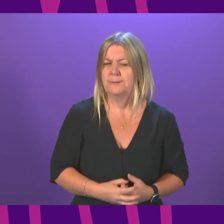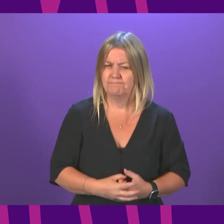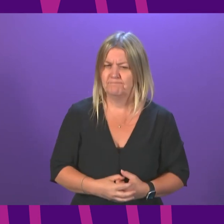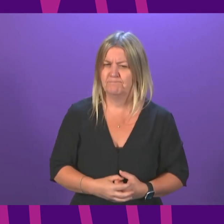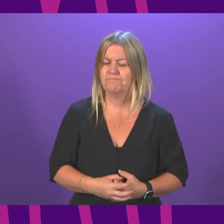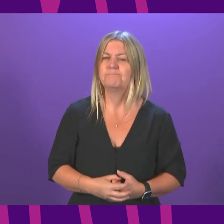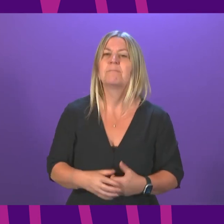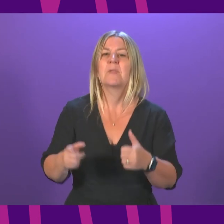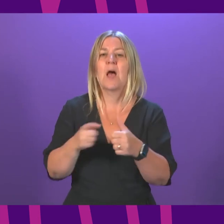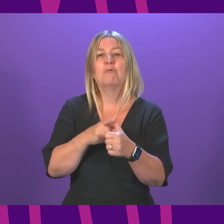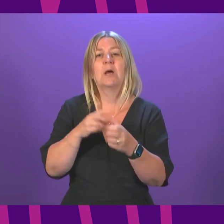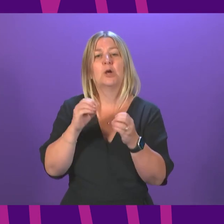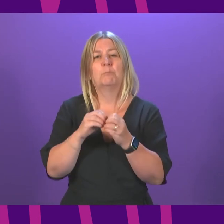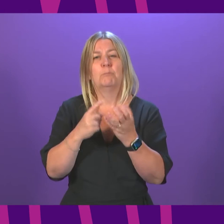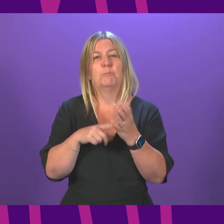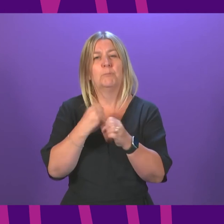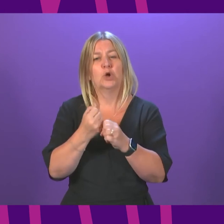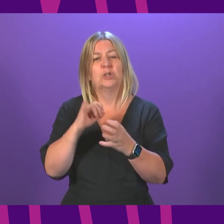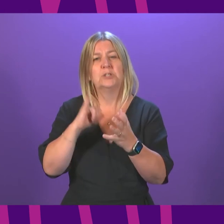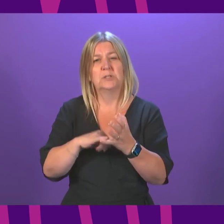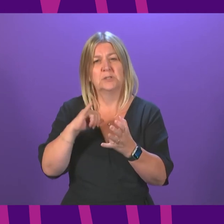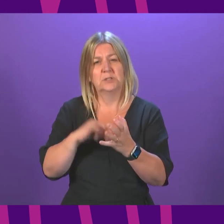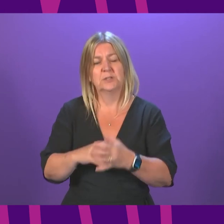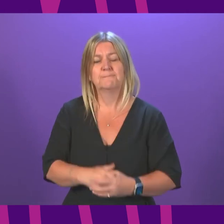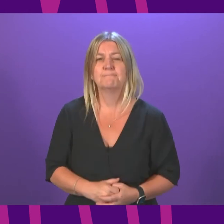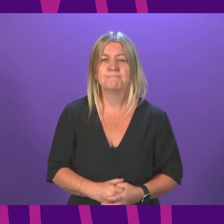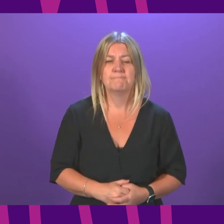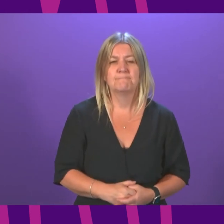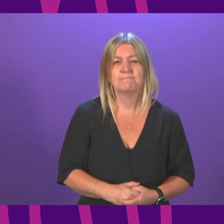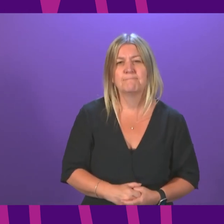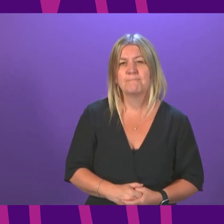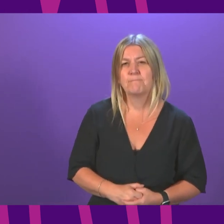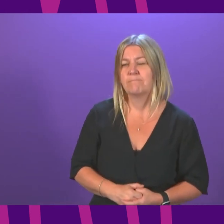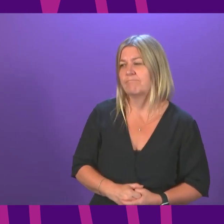long. The Government’s answer to concerns voiced by my party, the Conservatives and others